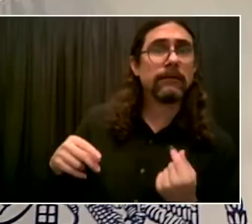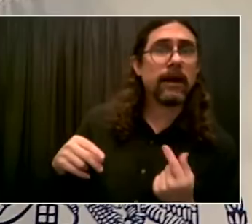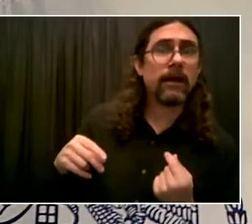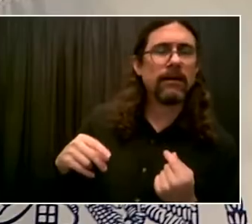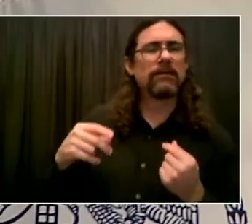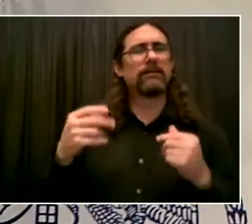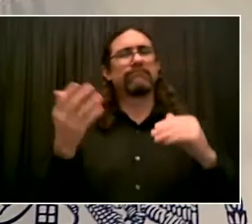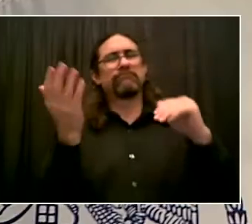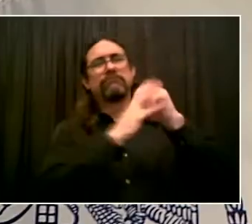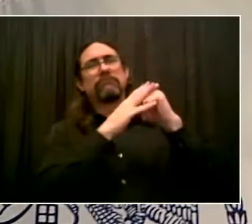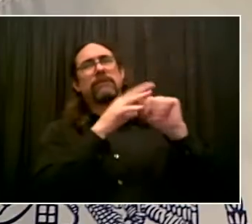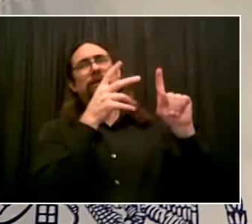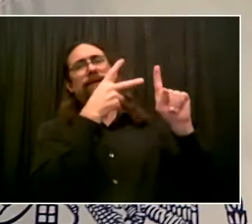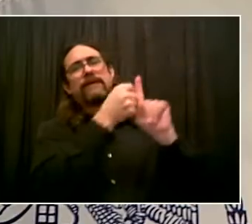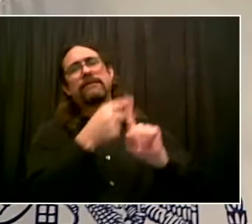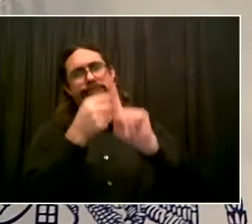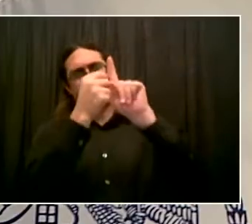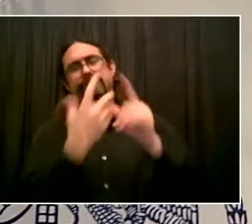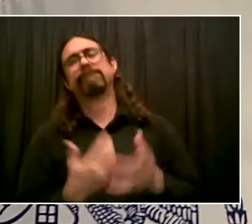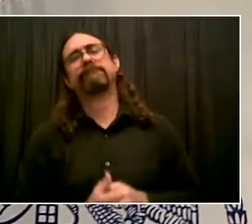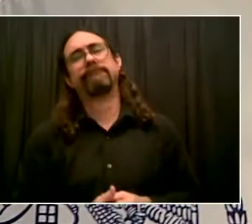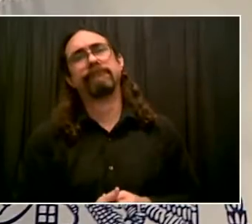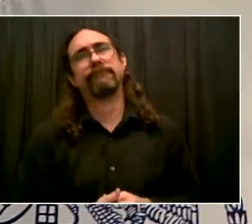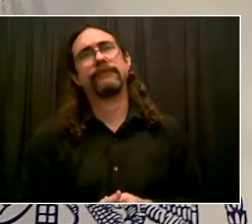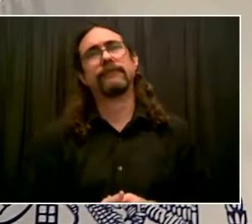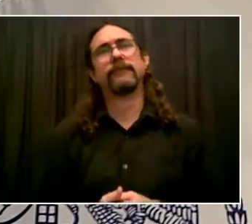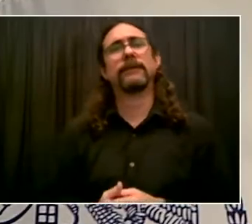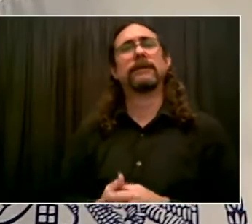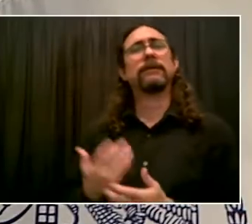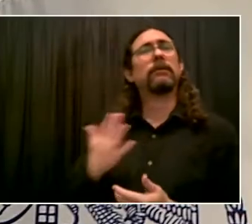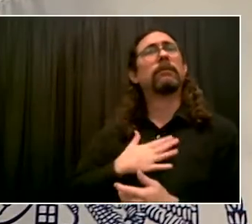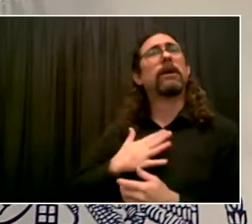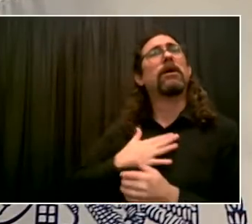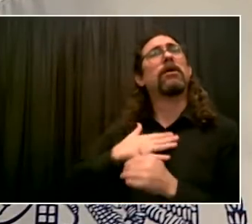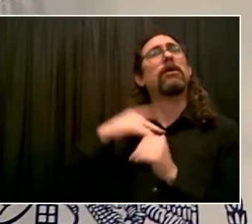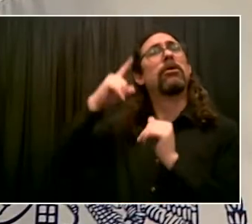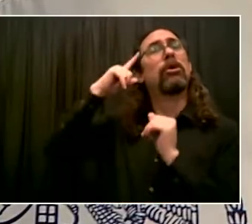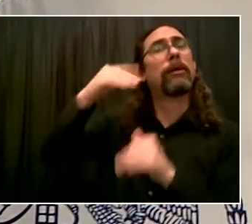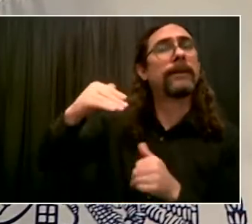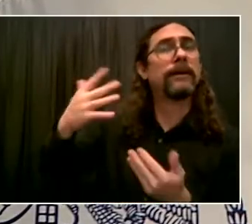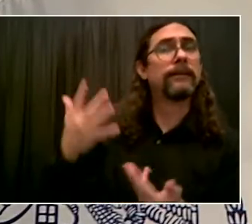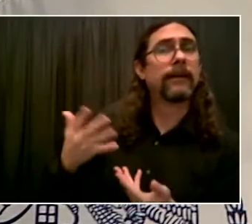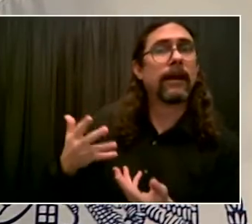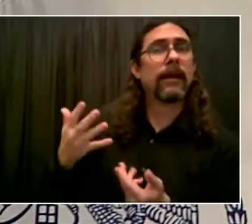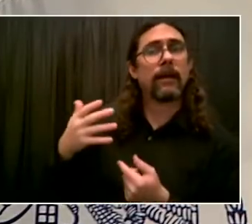VACCINATED IS AS SIMPLE AS THAT. I REALLY HOPE ALL LEVELS OF GOVERNMENT WILL USE THE MORE AND MORE GOING